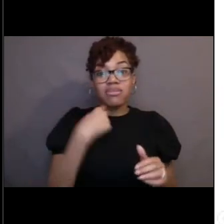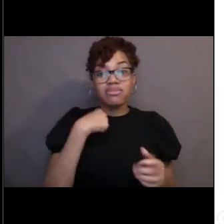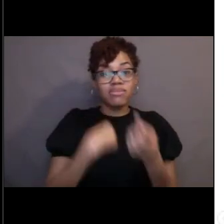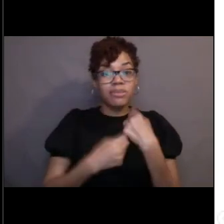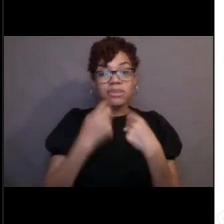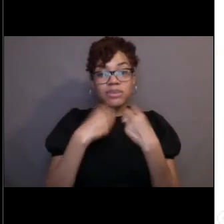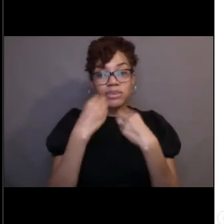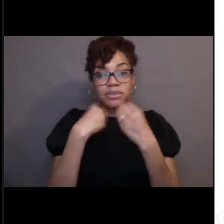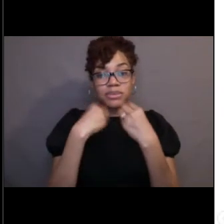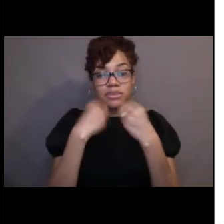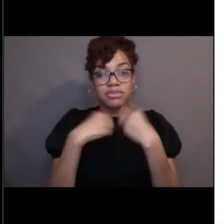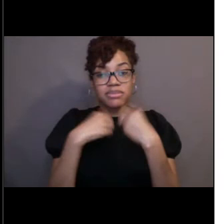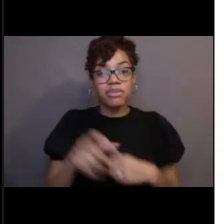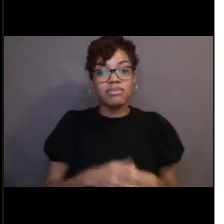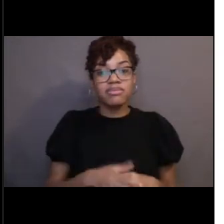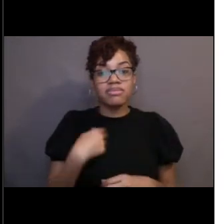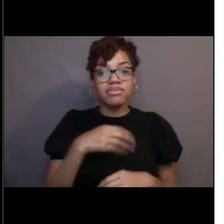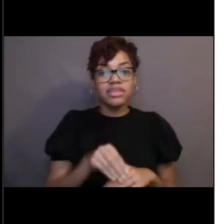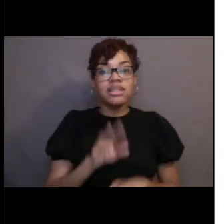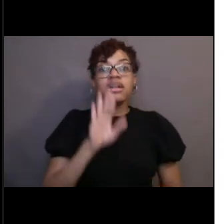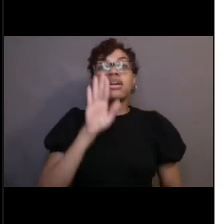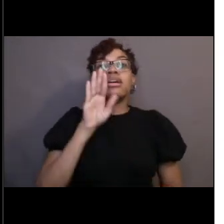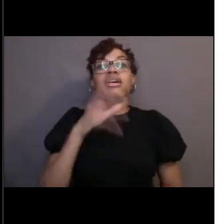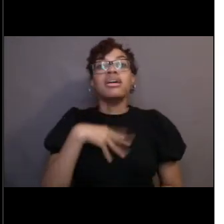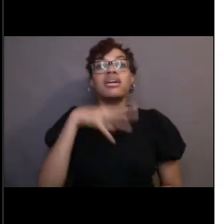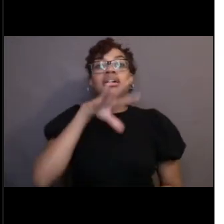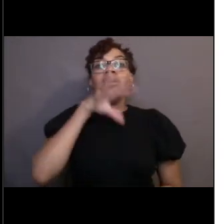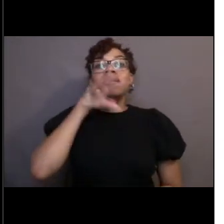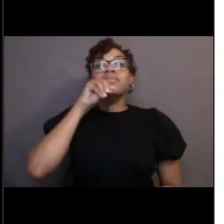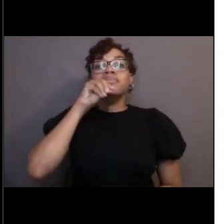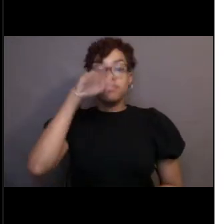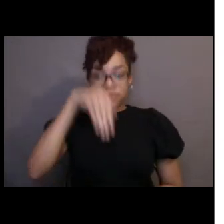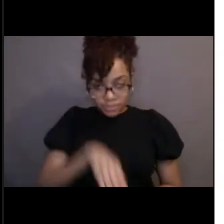that's a turtle takin' a breath, they're basically looking for jellyfish.